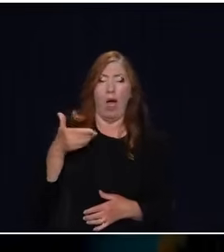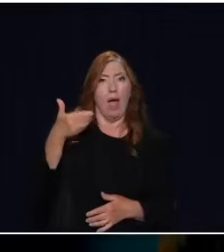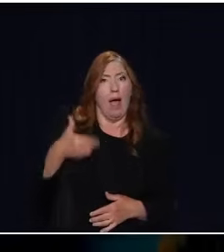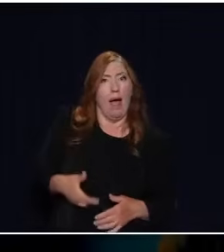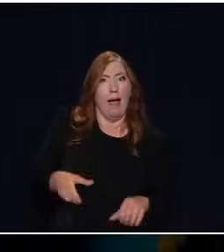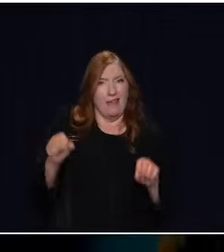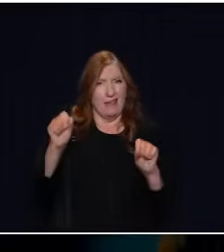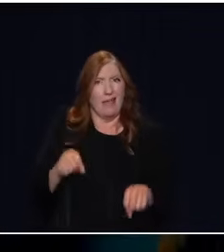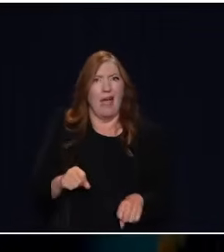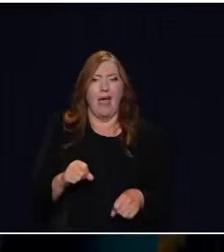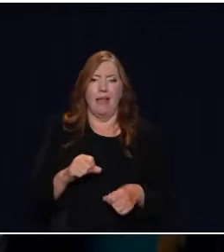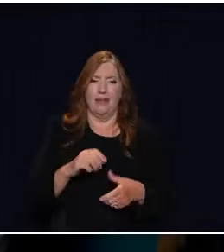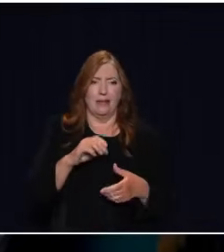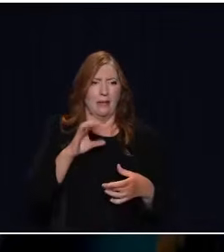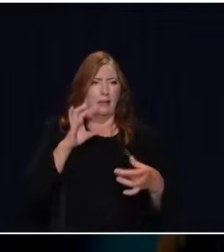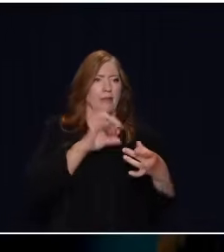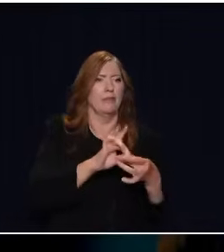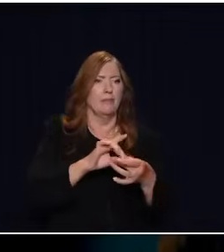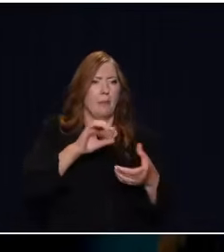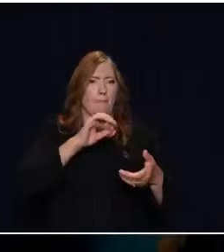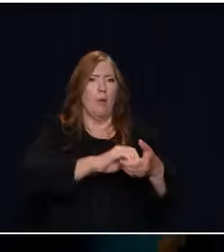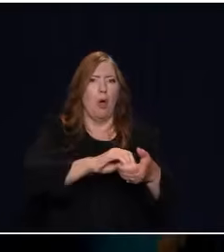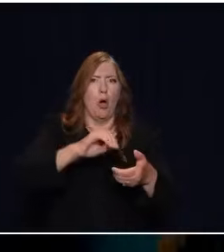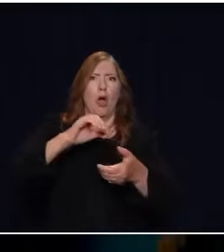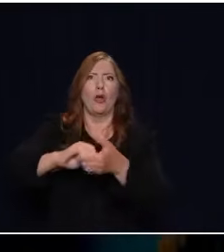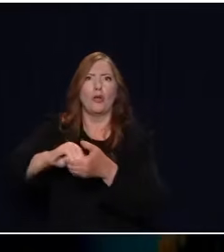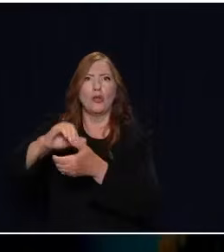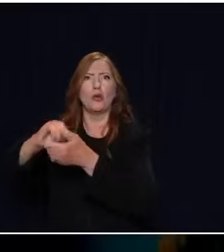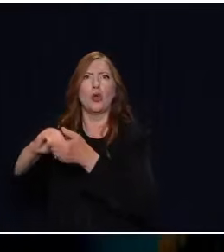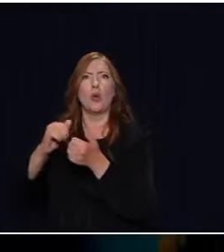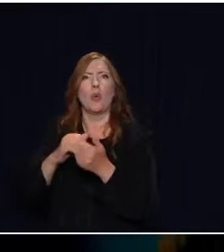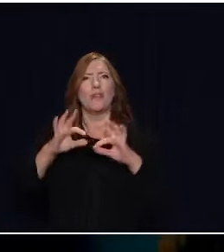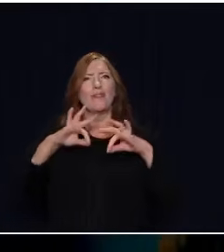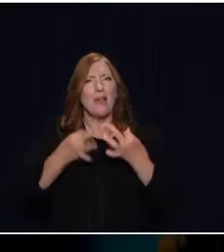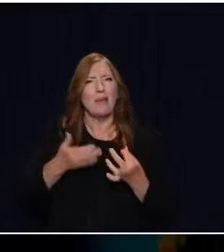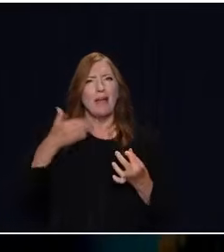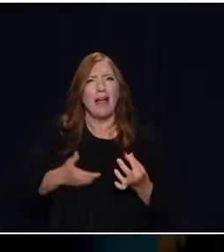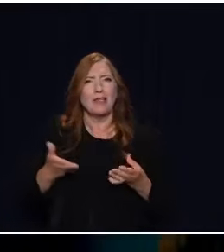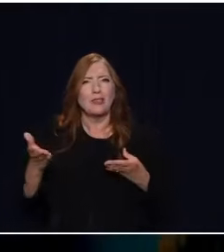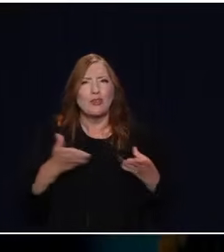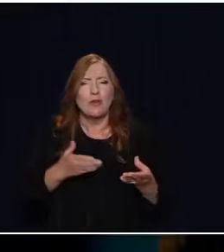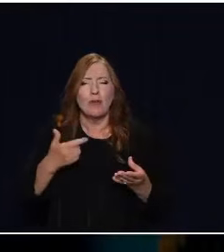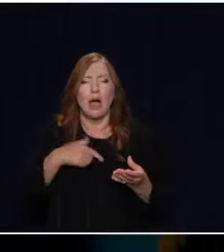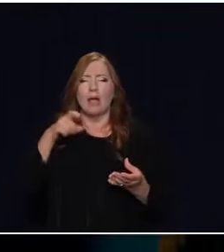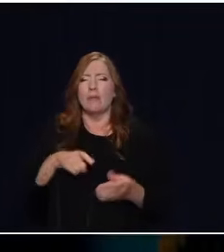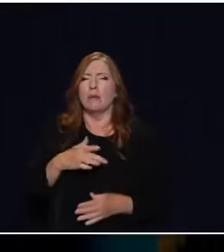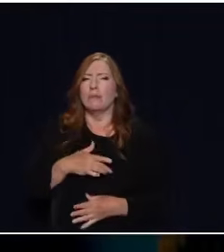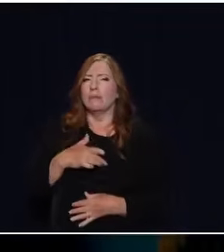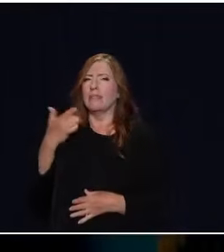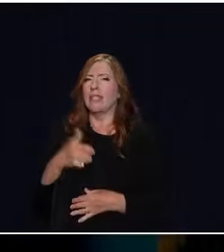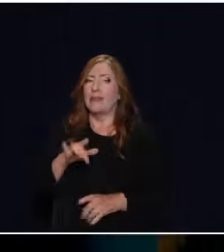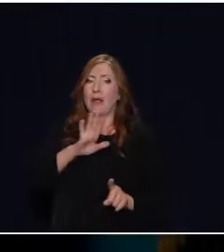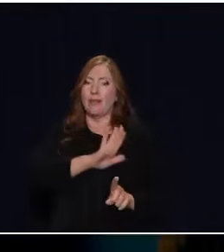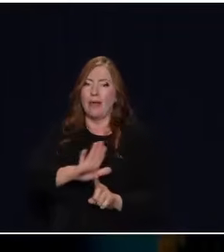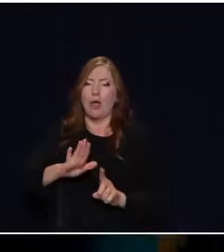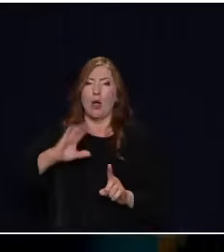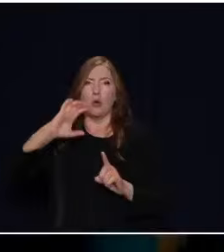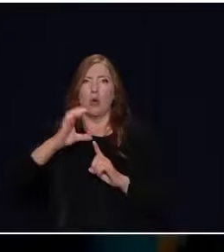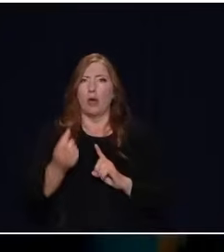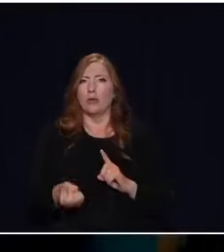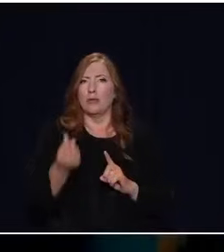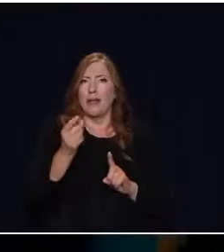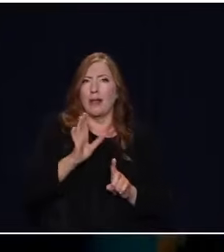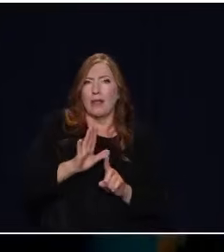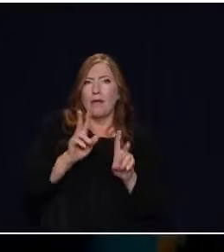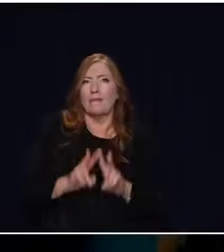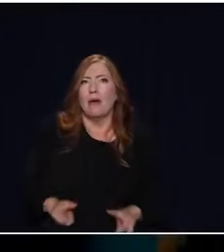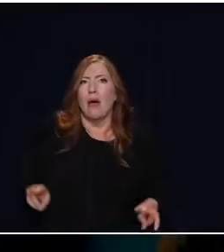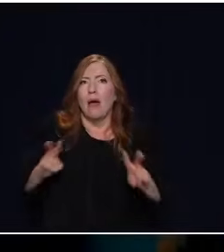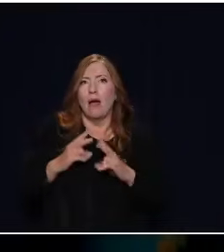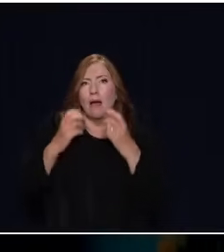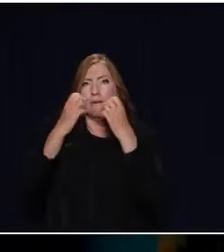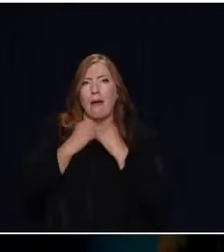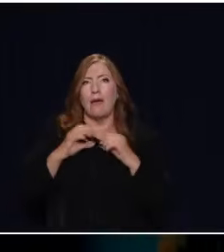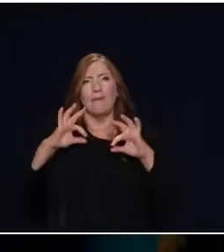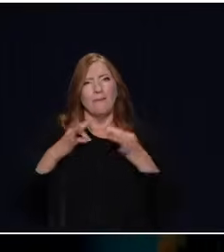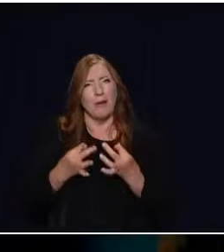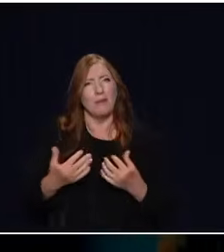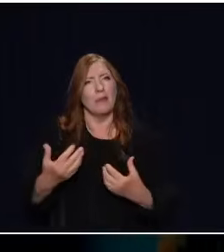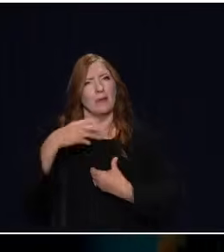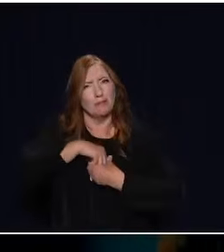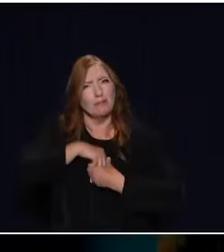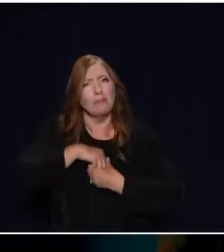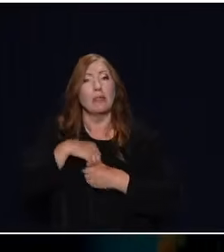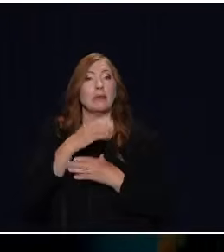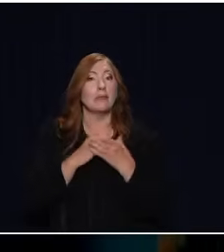IT IS ALSO WITHIN O -- WITHIN -